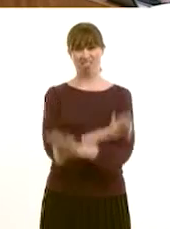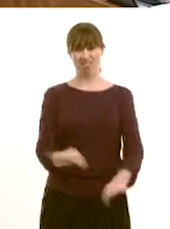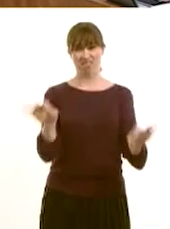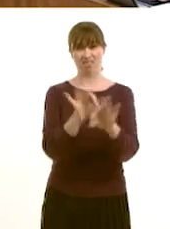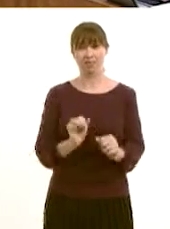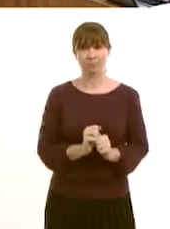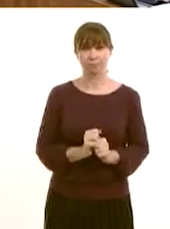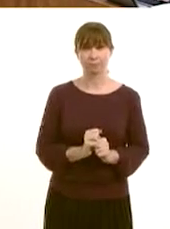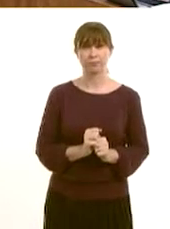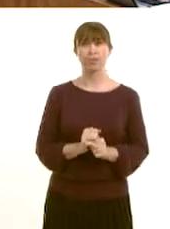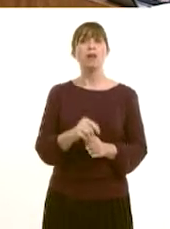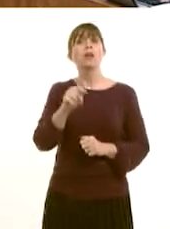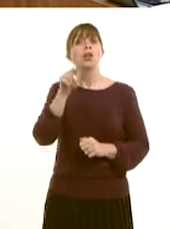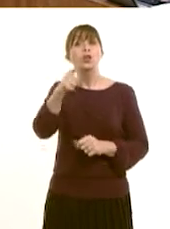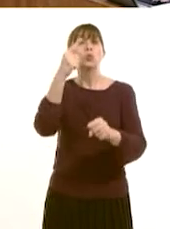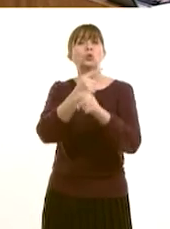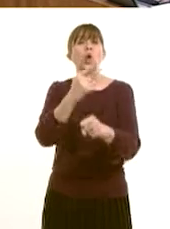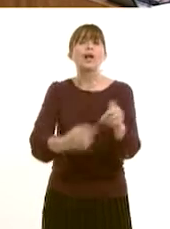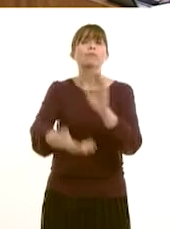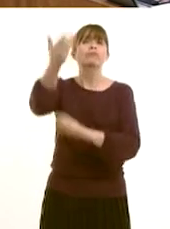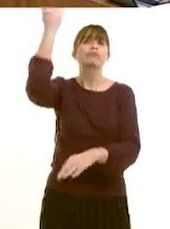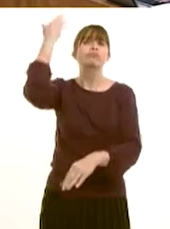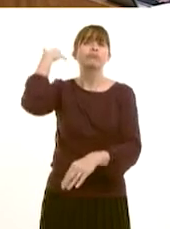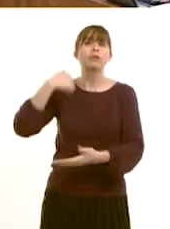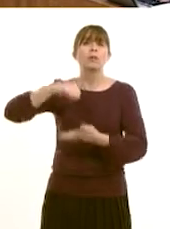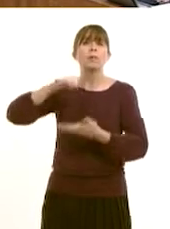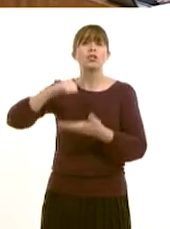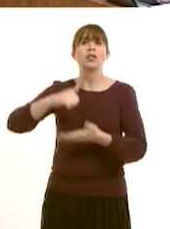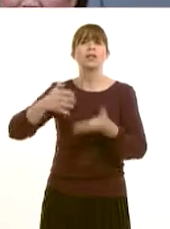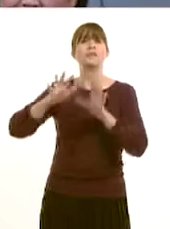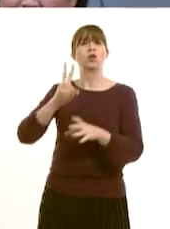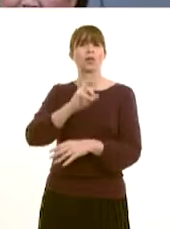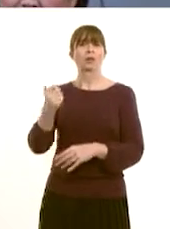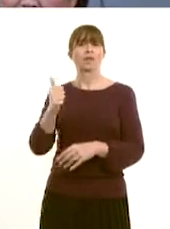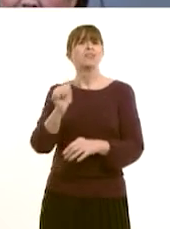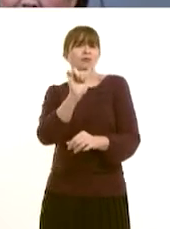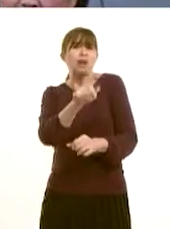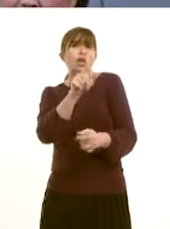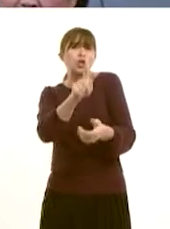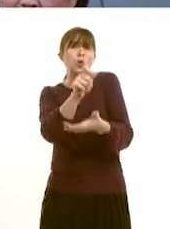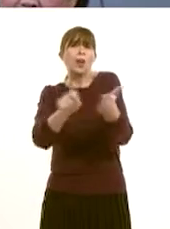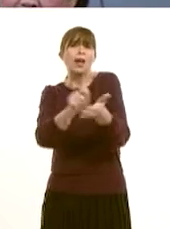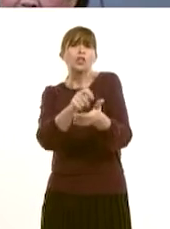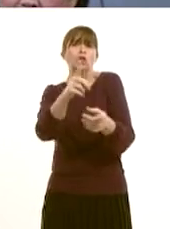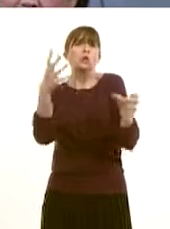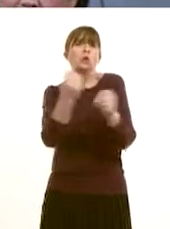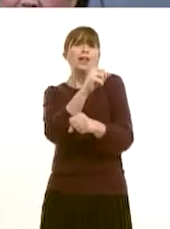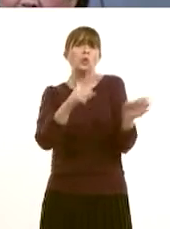You refer back to a budget that was offered before the electorate in 2011. I accept that you won that election; you formed the Government.